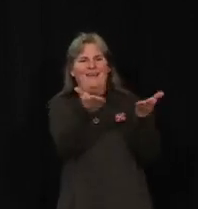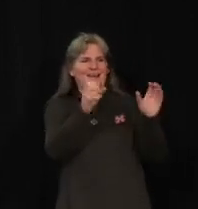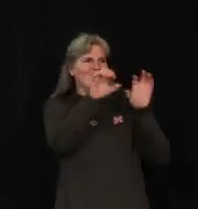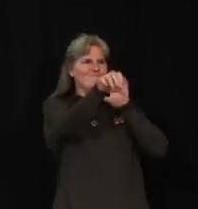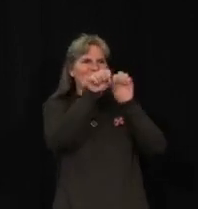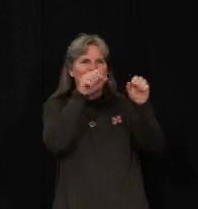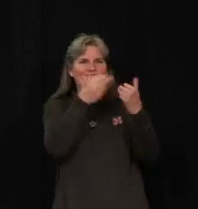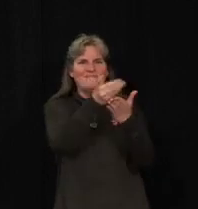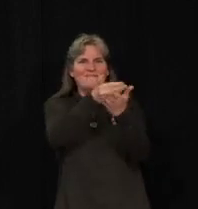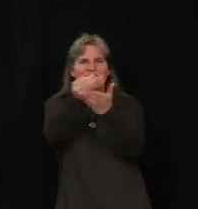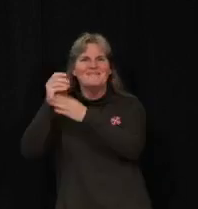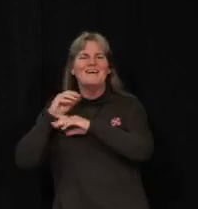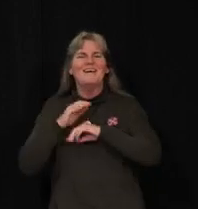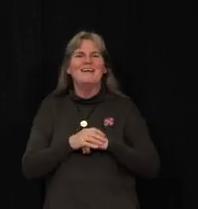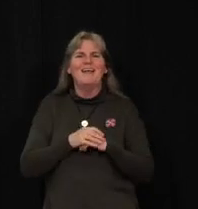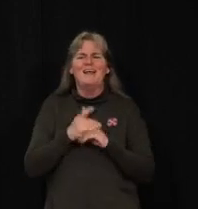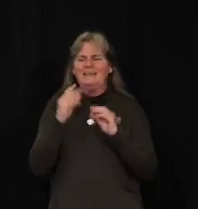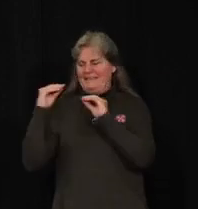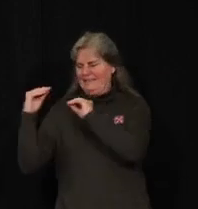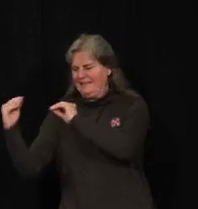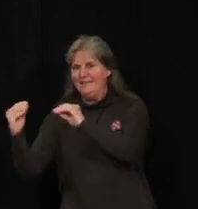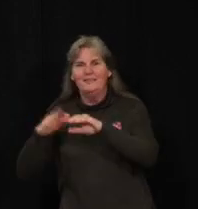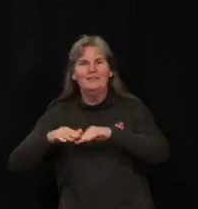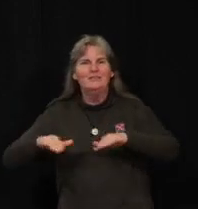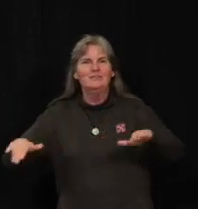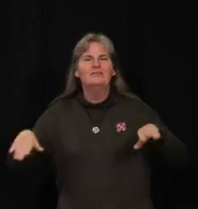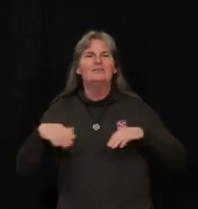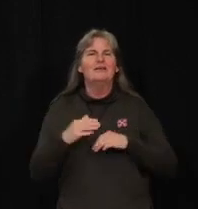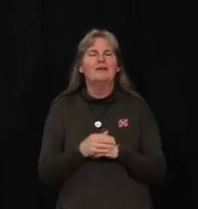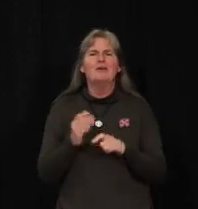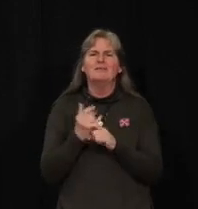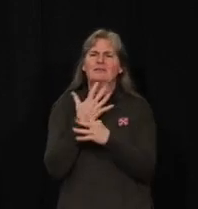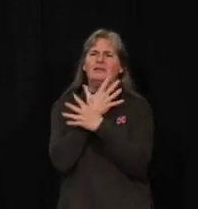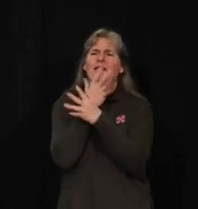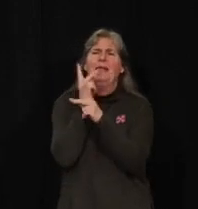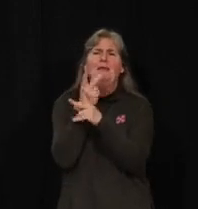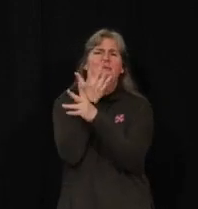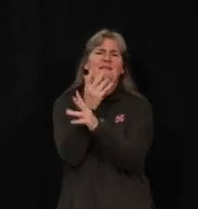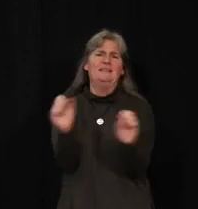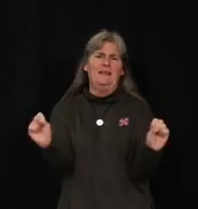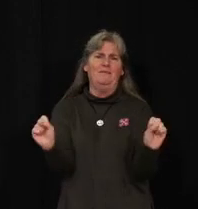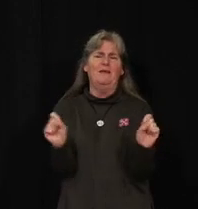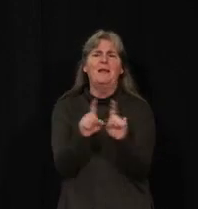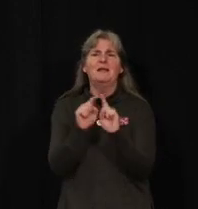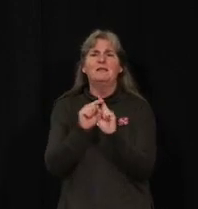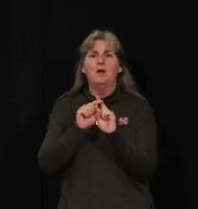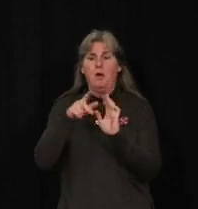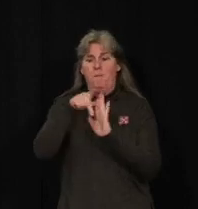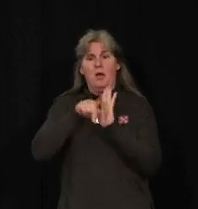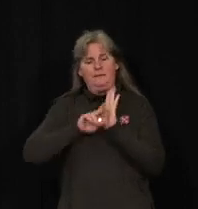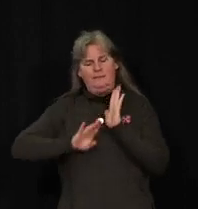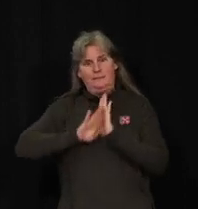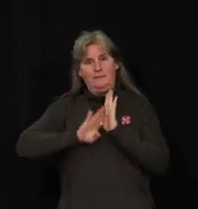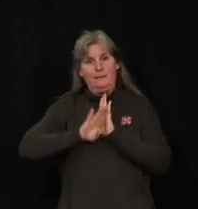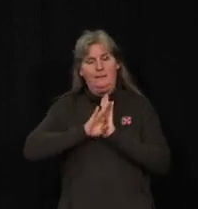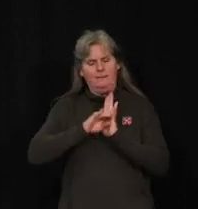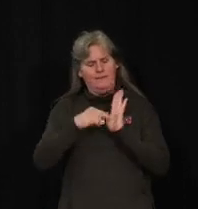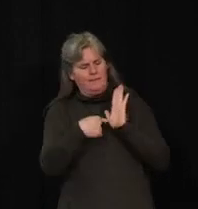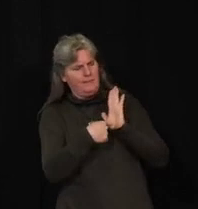their children. Keeping us safe and working on policies that are guiding our work to support Yukoners.